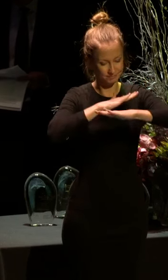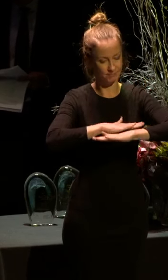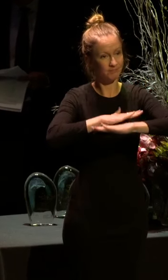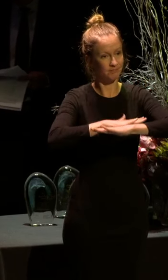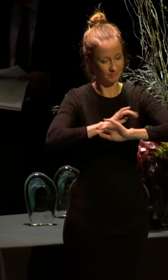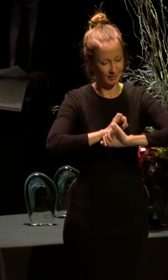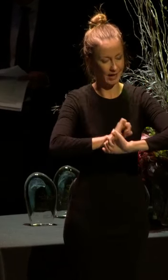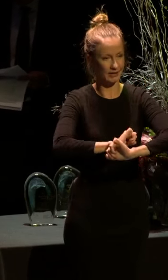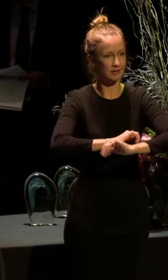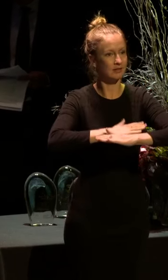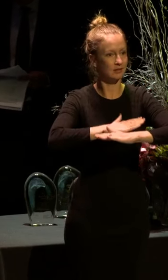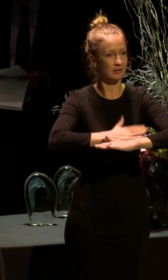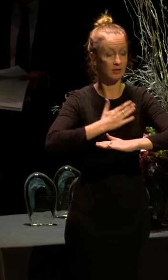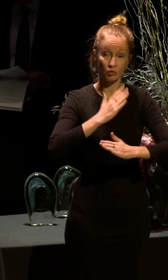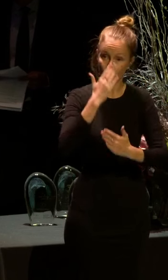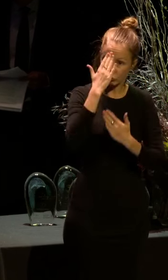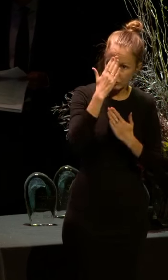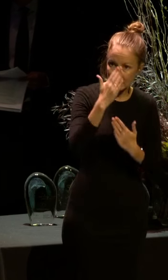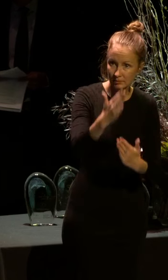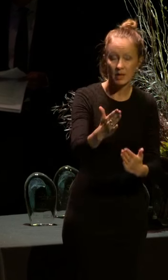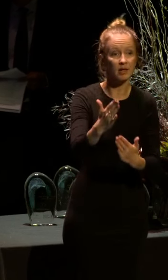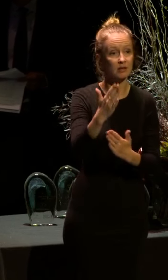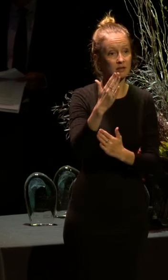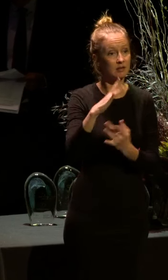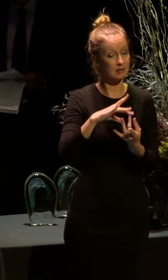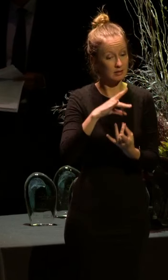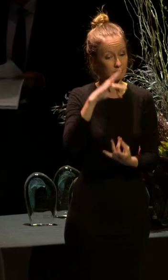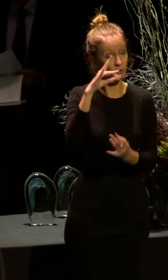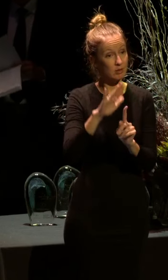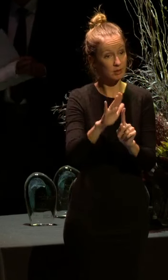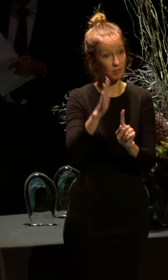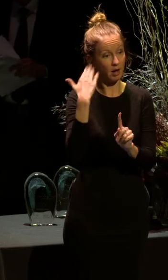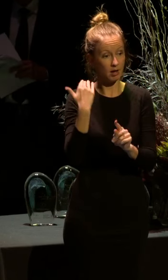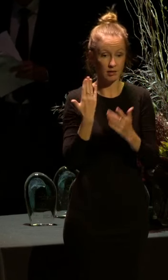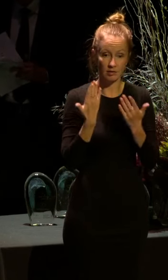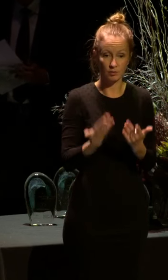and pay my respects to the ancestors past, present and emerging.